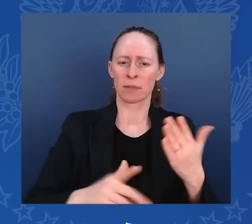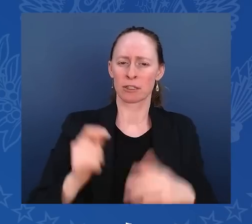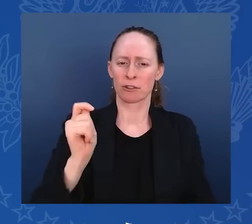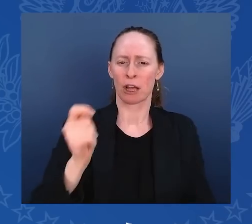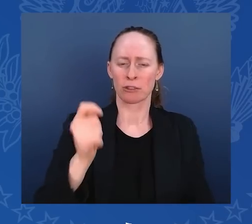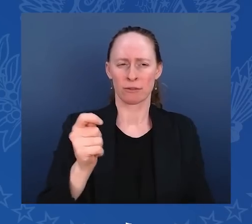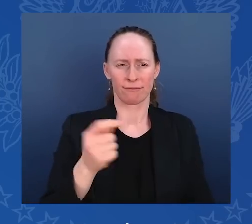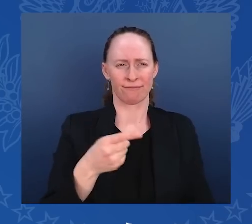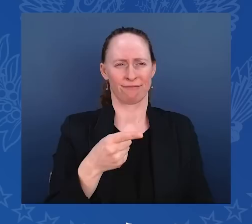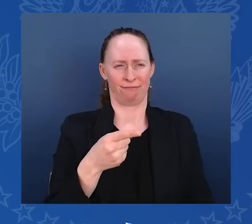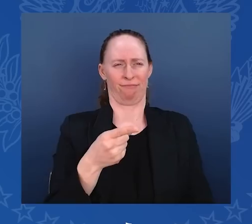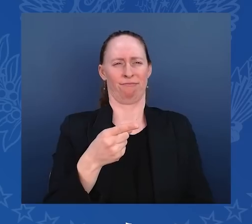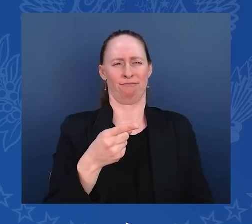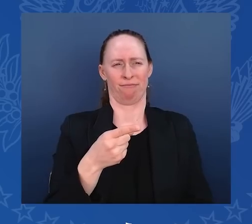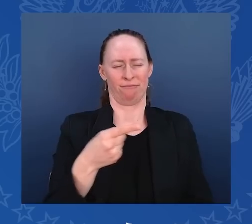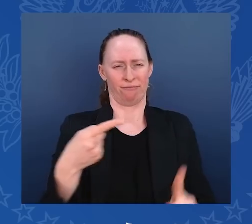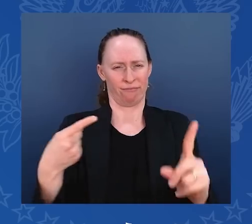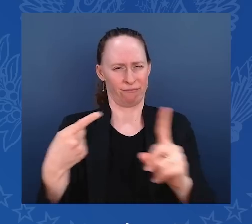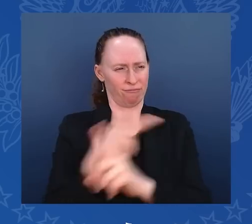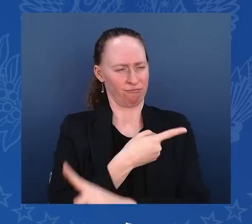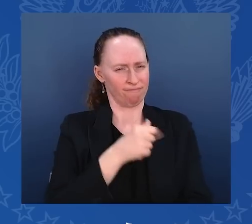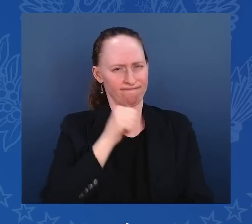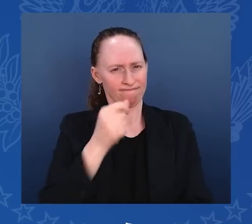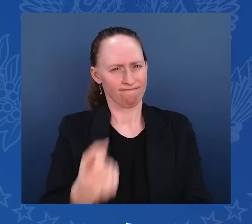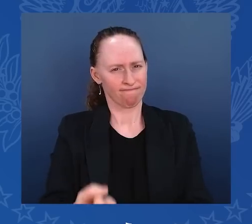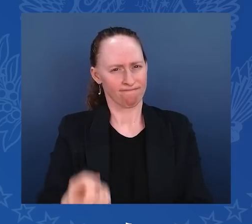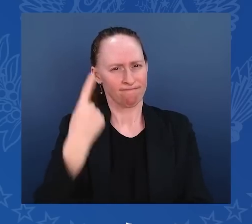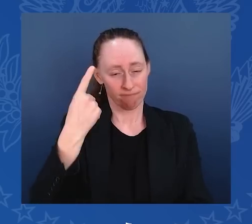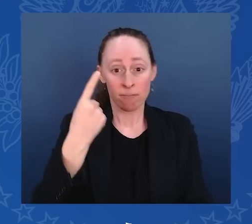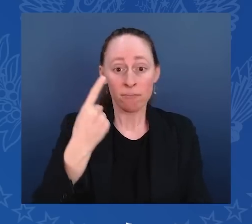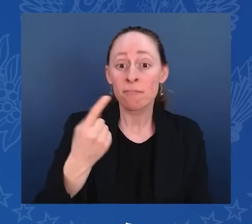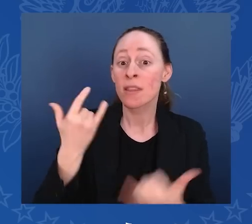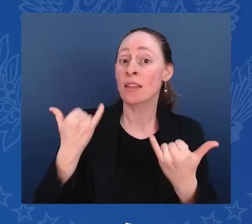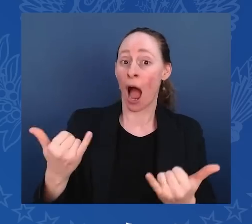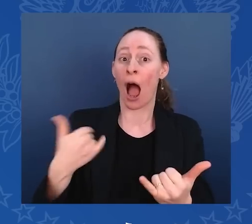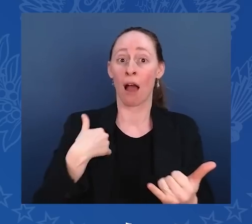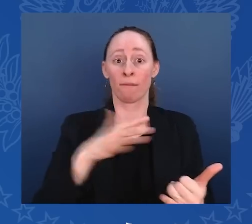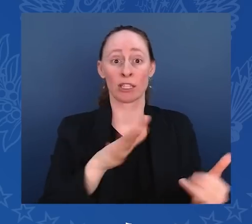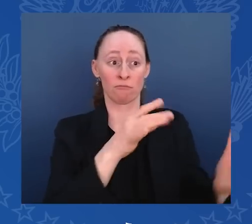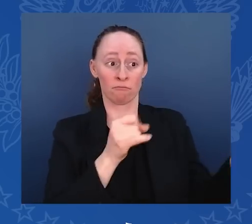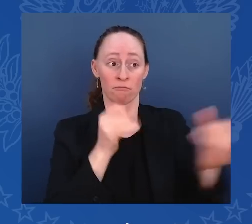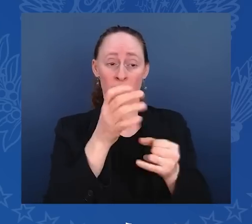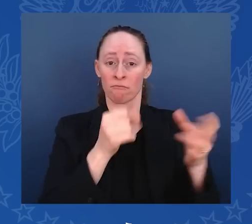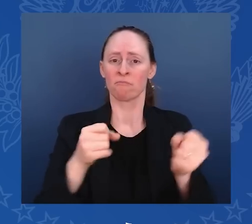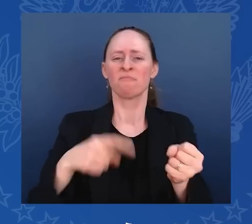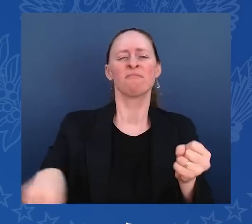They've had distinguished legal, judicial, and academic careers. It matters. Judges matter.